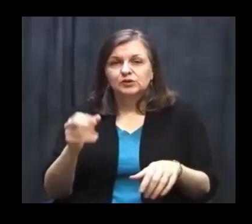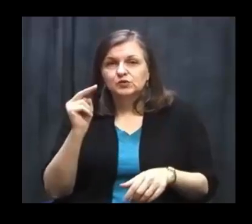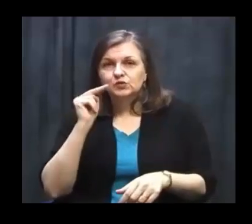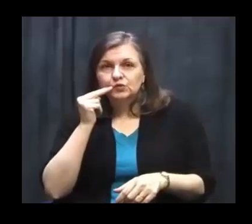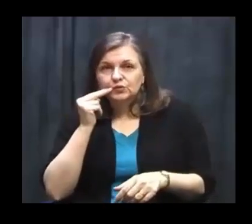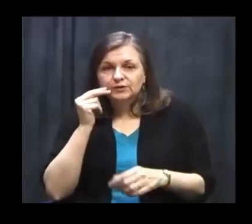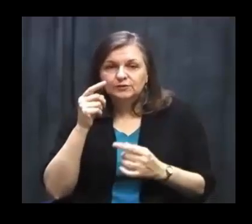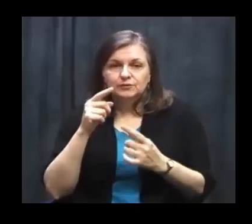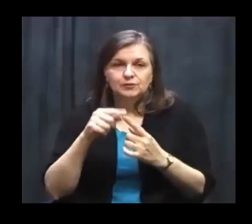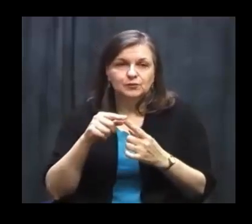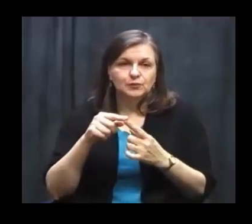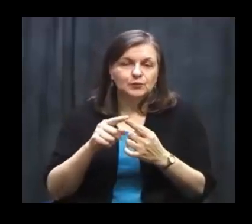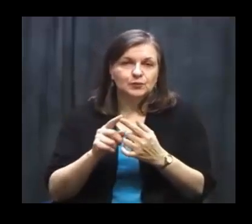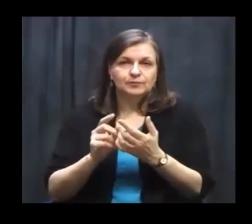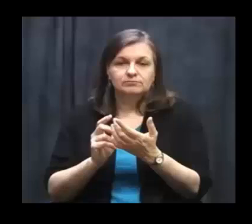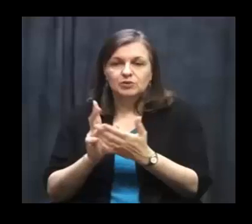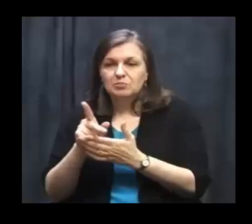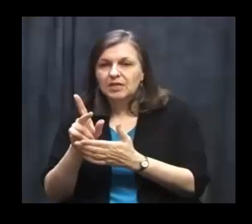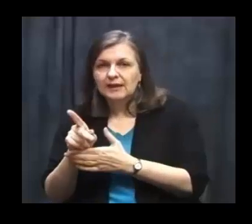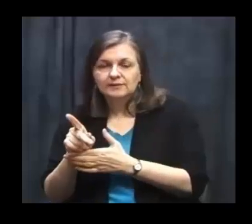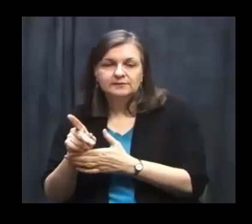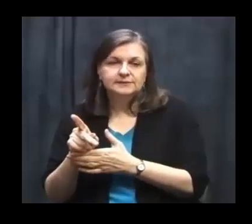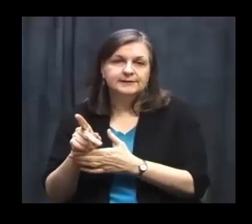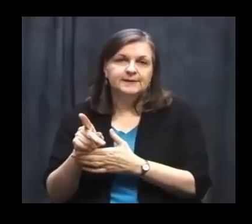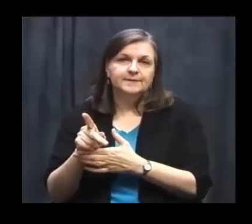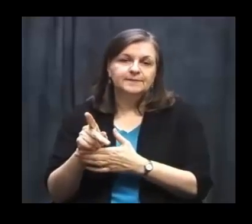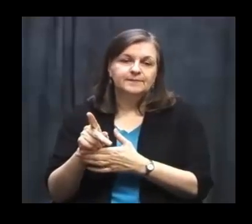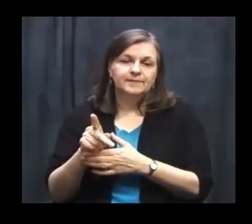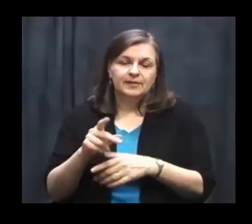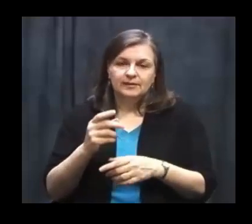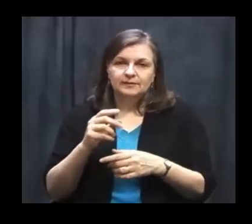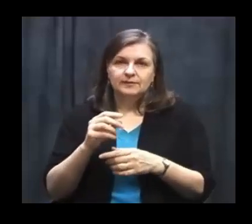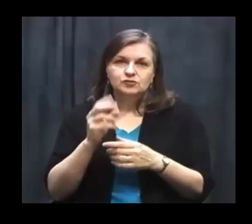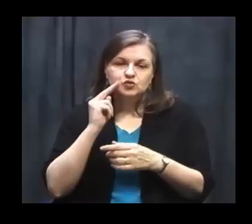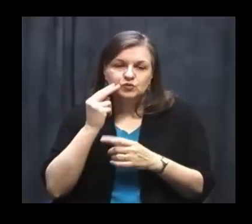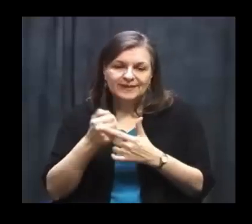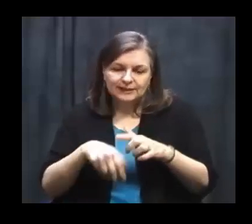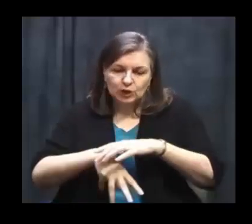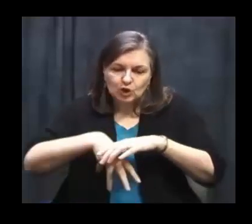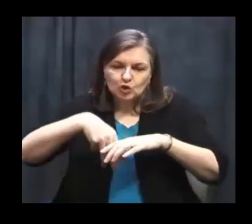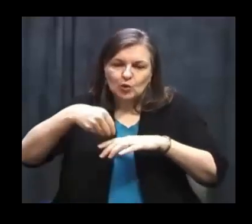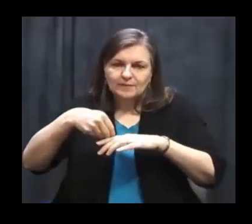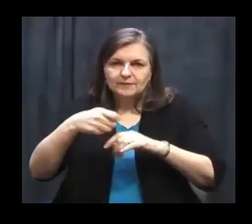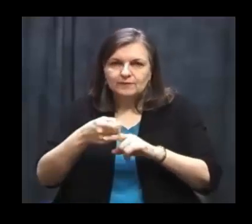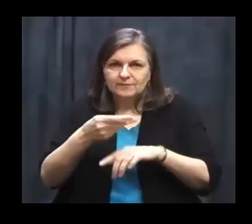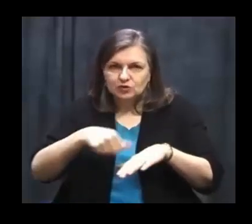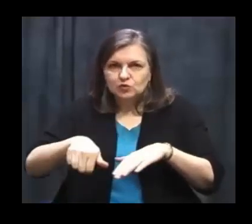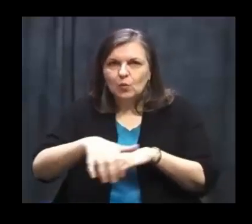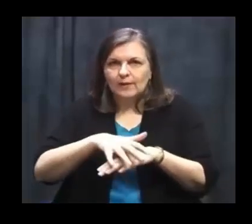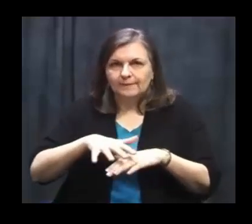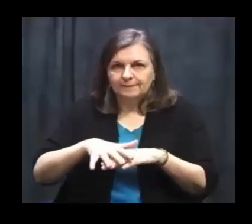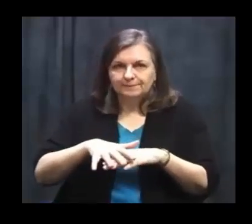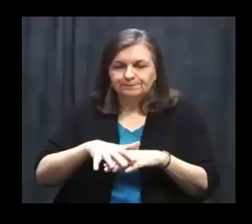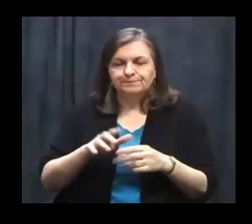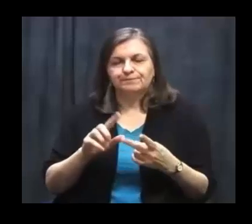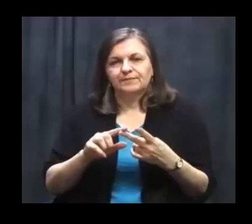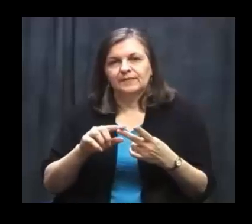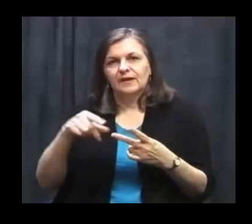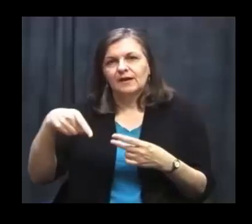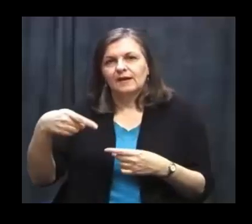any nutrients that the plant needs that it takes up from the soils nitrogen and phosphorus and so on